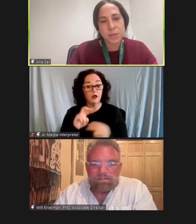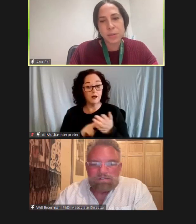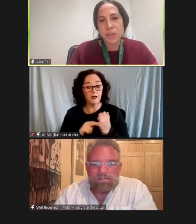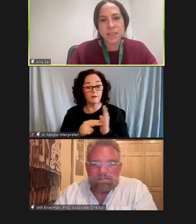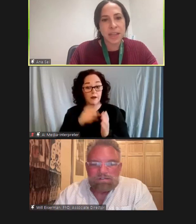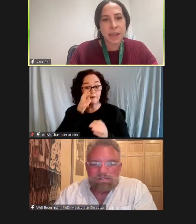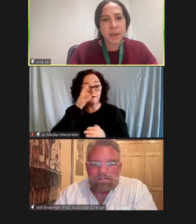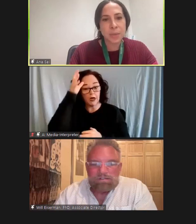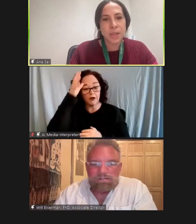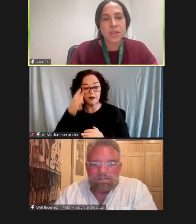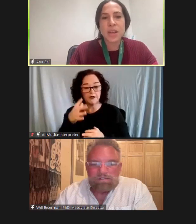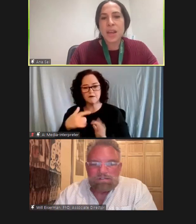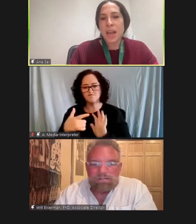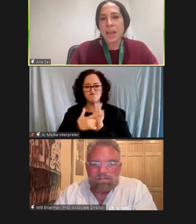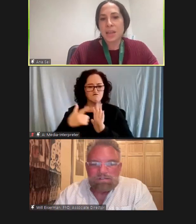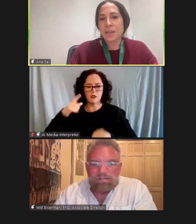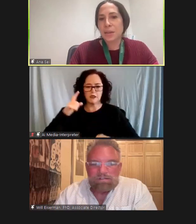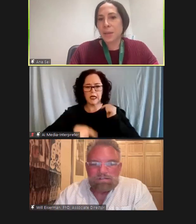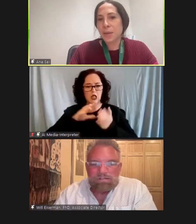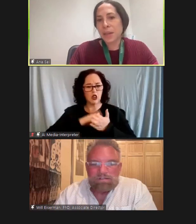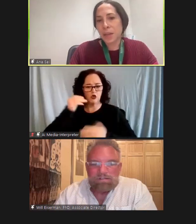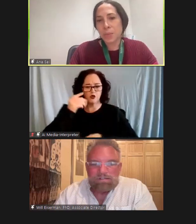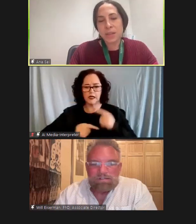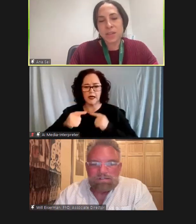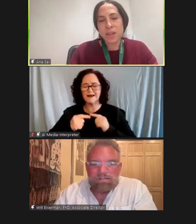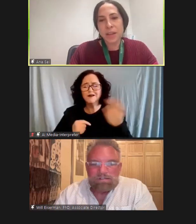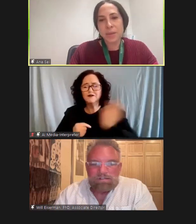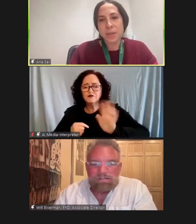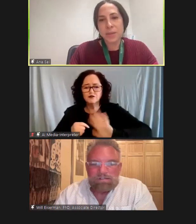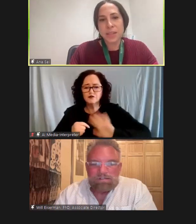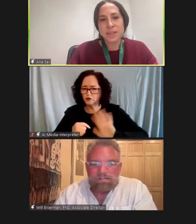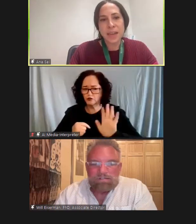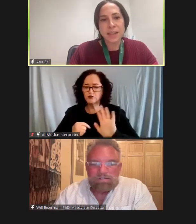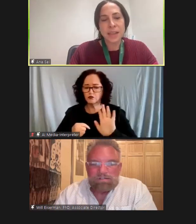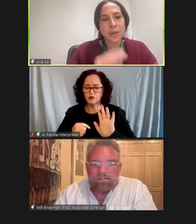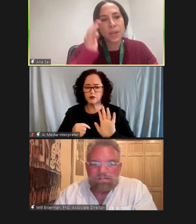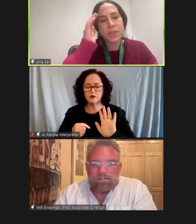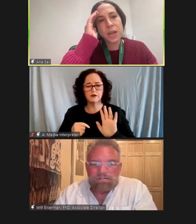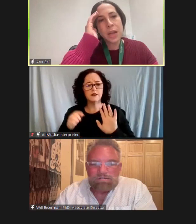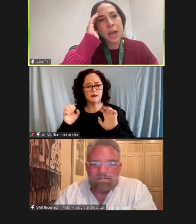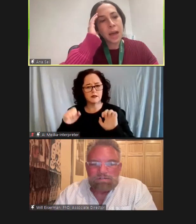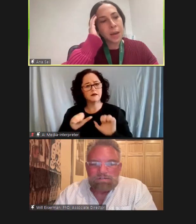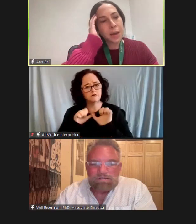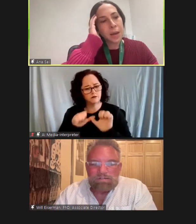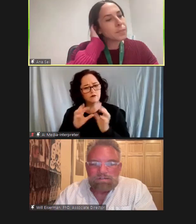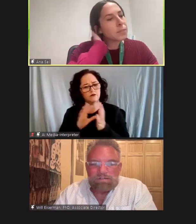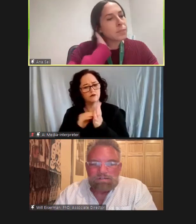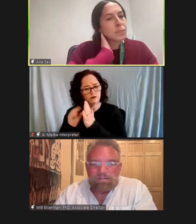sign language and communicate with the